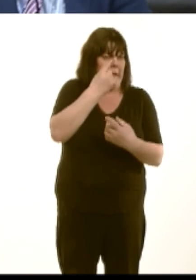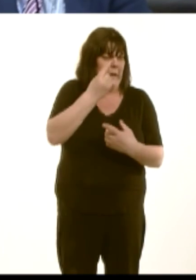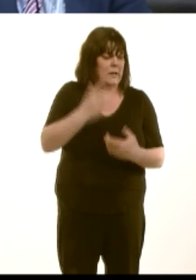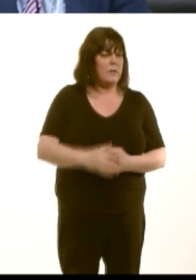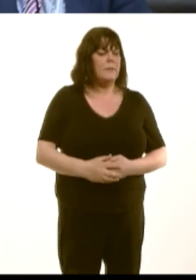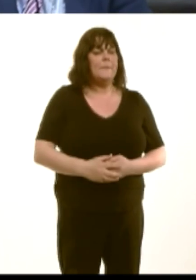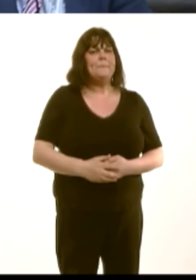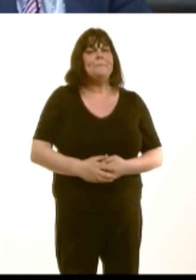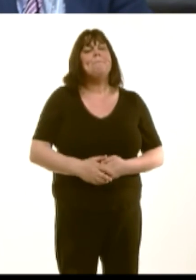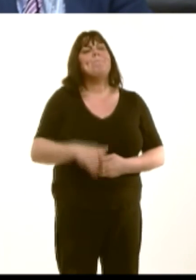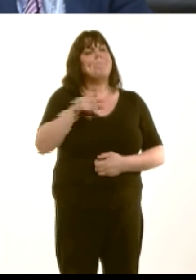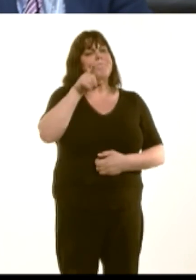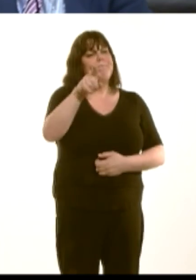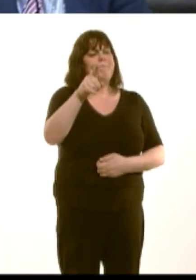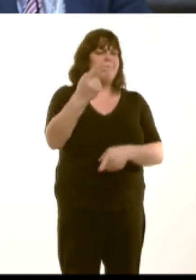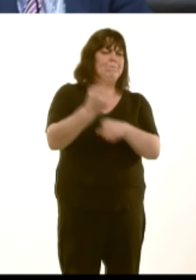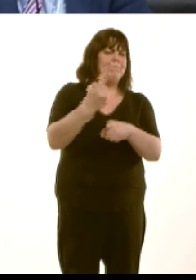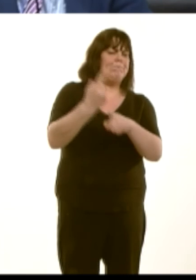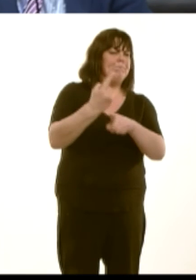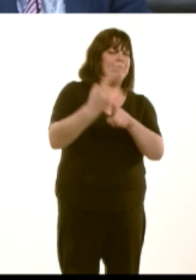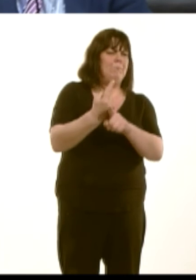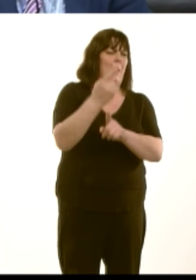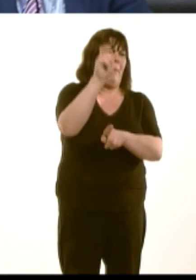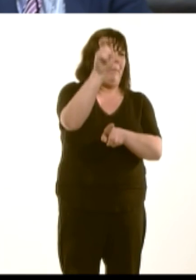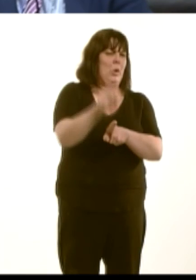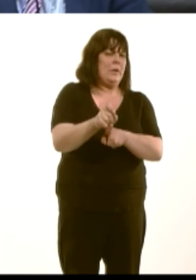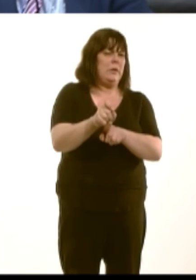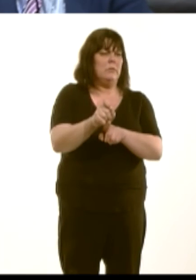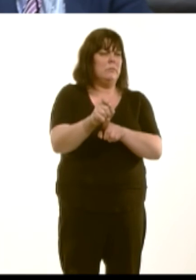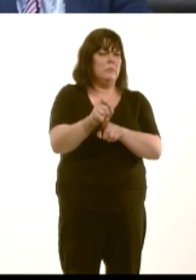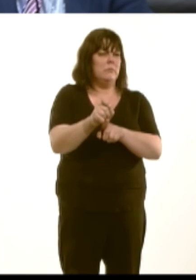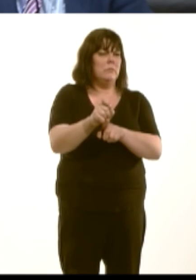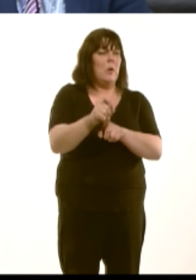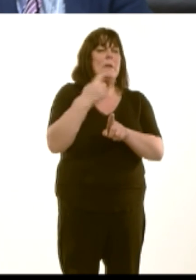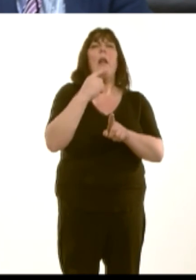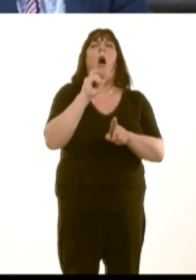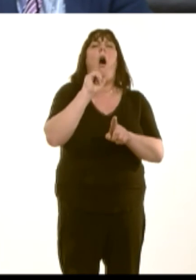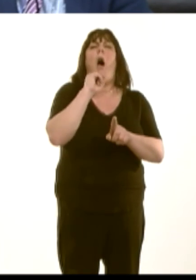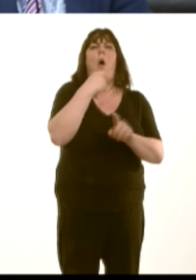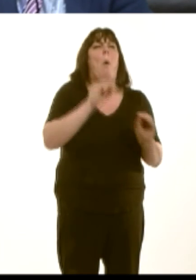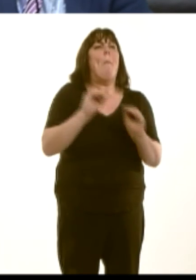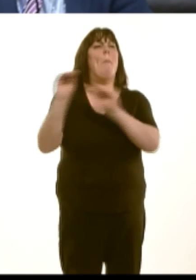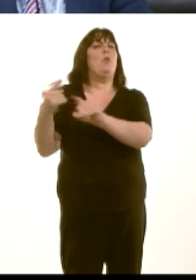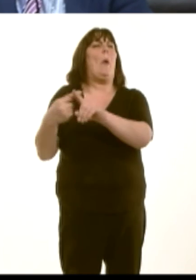The point to make is, she makes reference to a particular case of somebody who is allegedly going to move to England to access a drug on the cancer drugs fund.